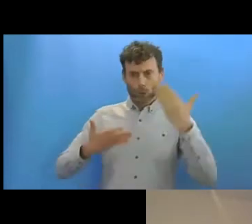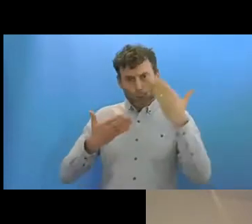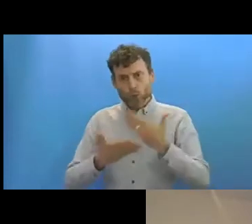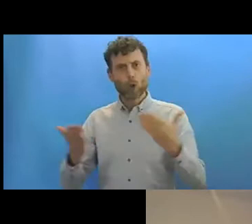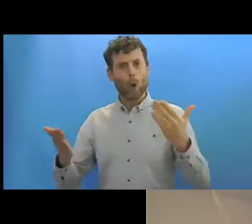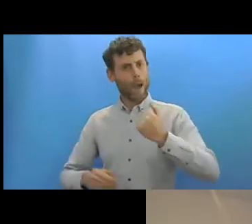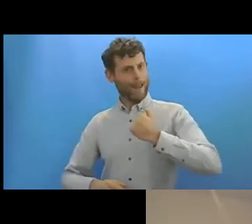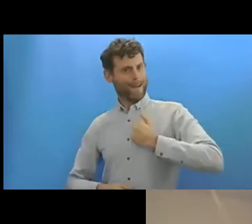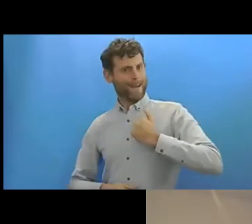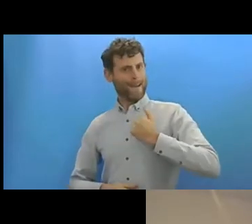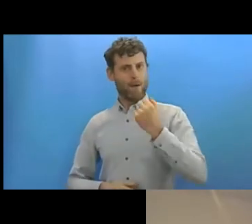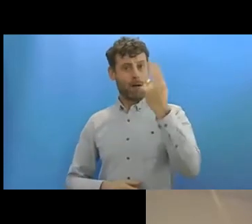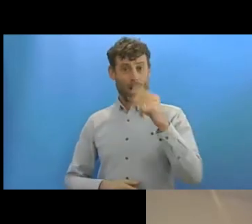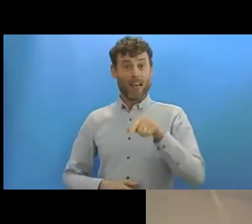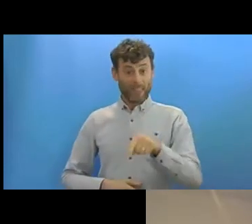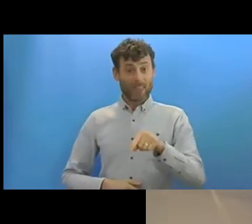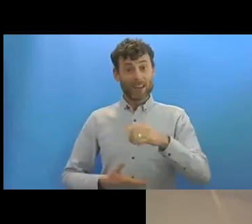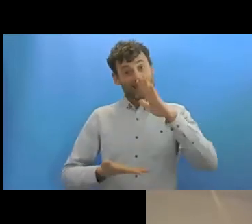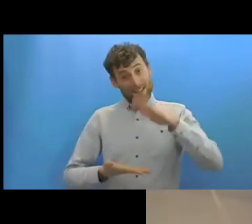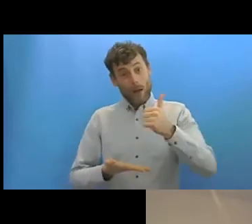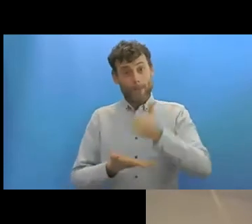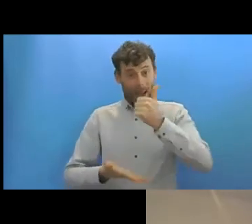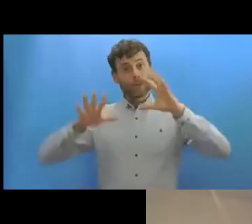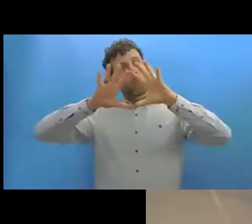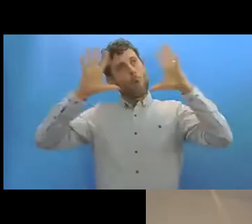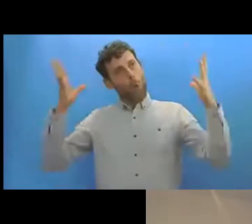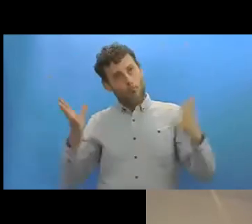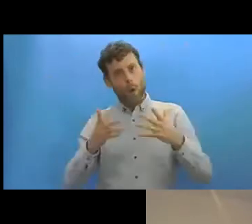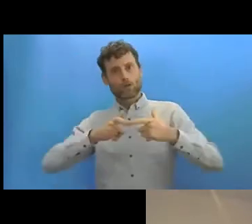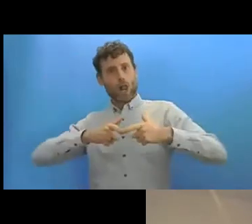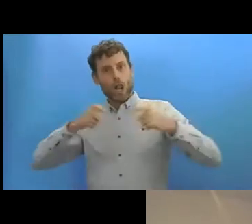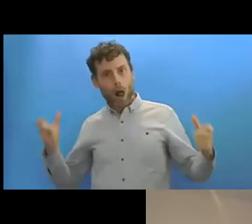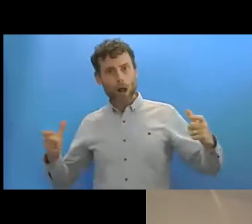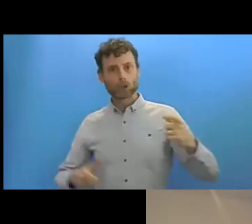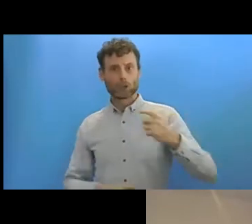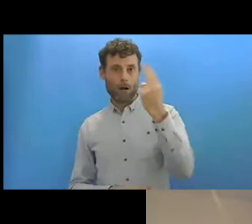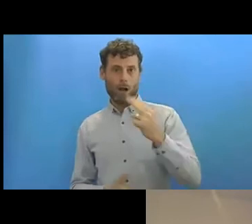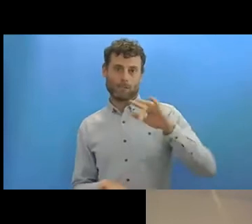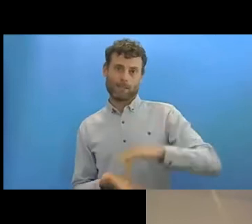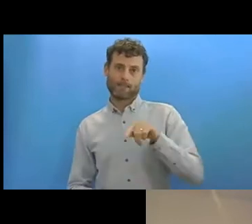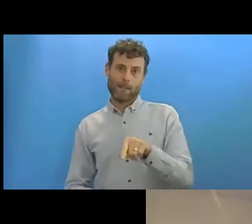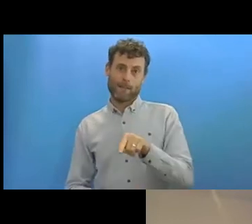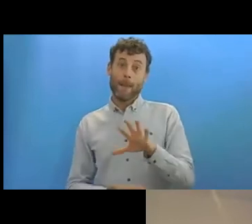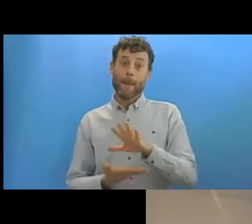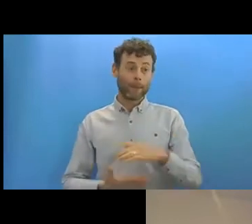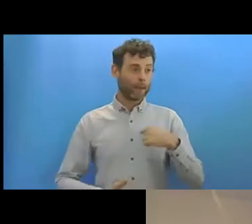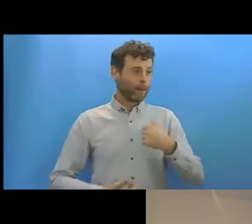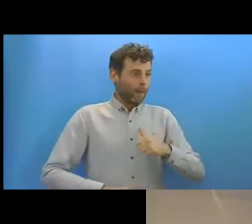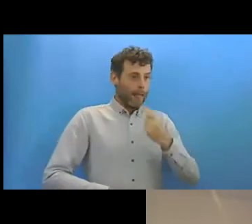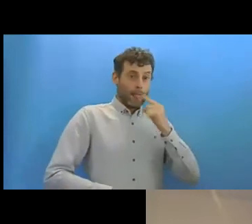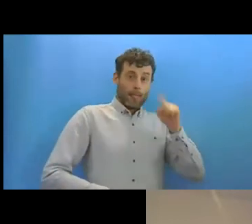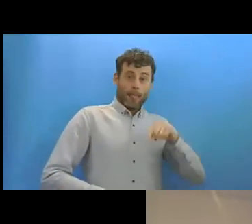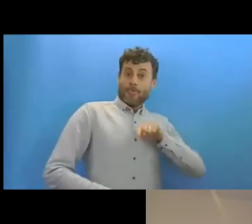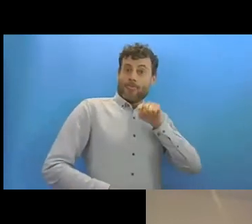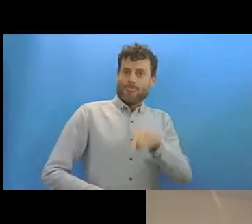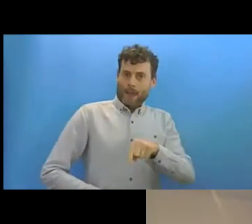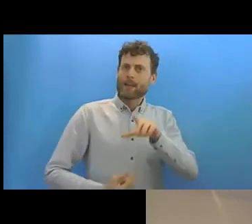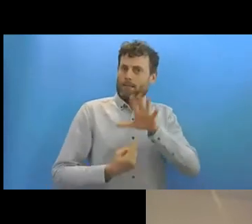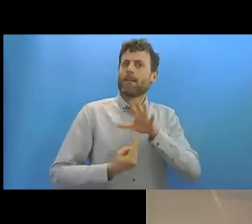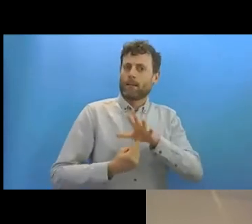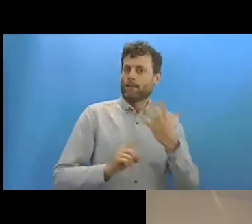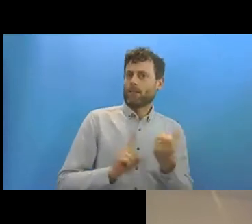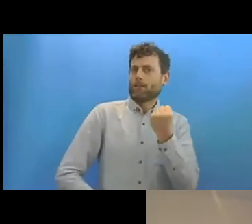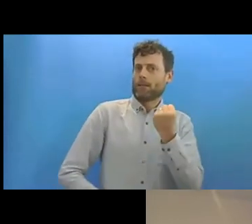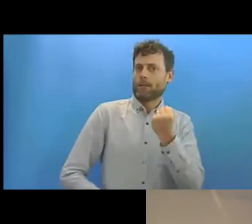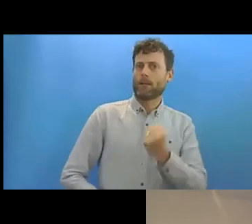the commissioning programme. The opportunity to be platformed at the world's largest arts centre is an immense one.